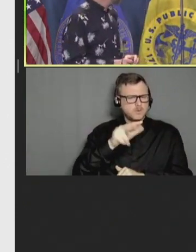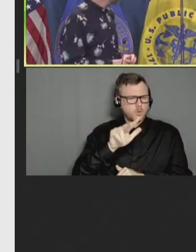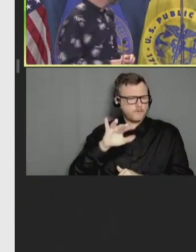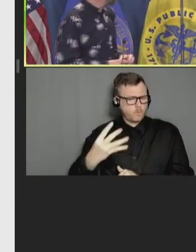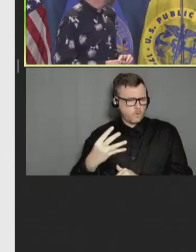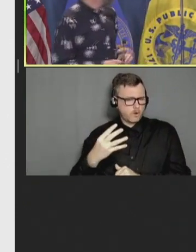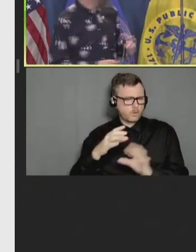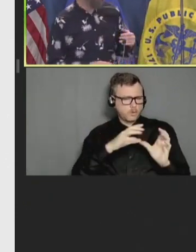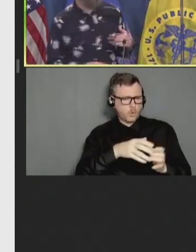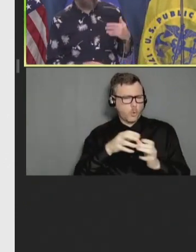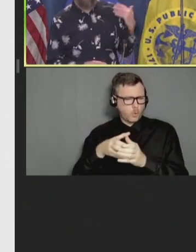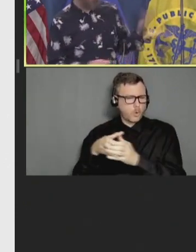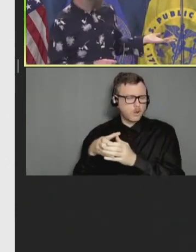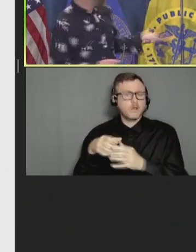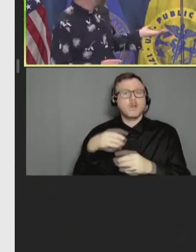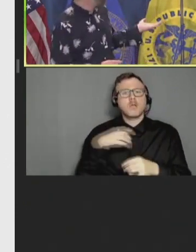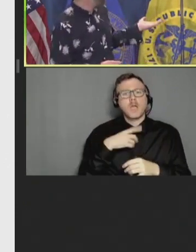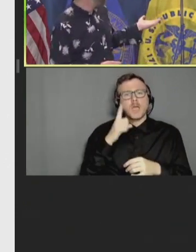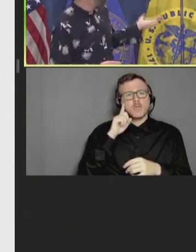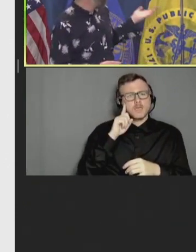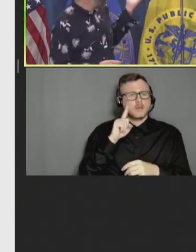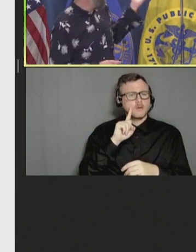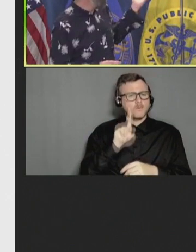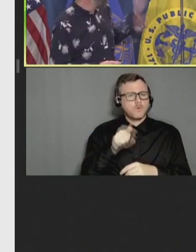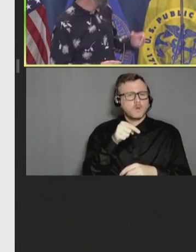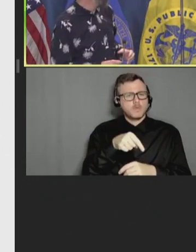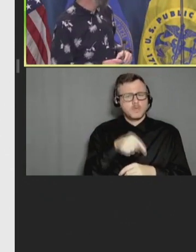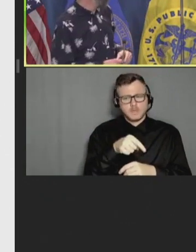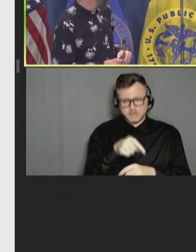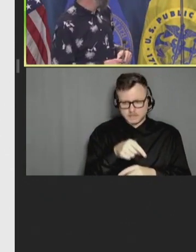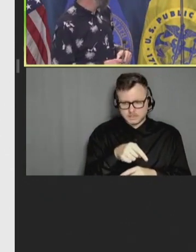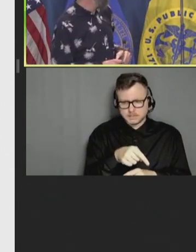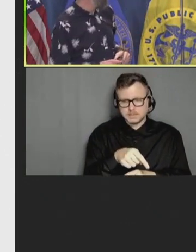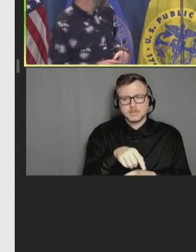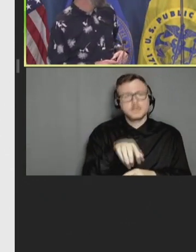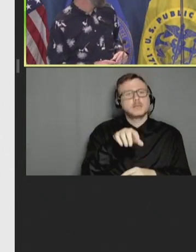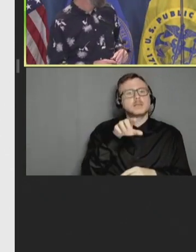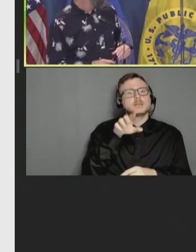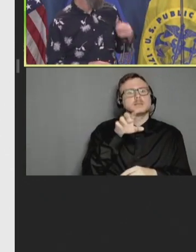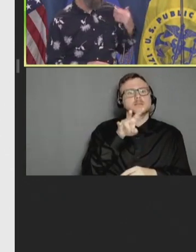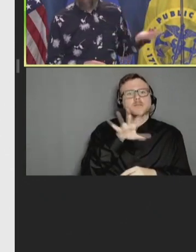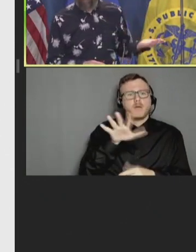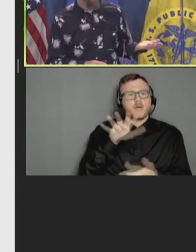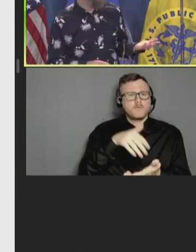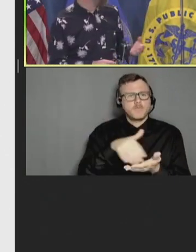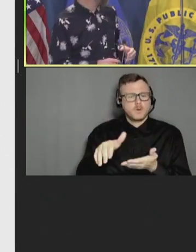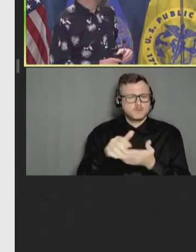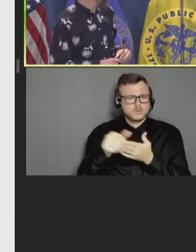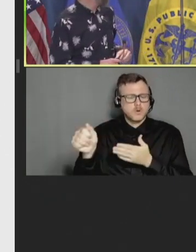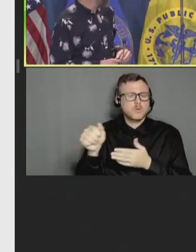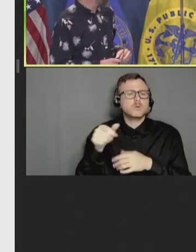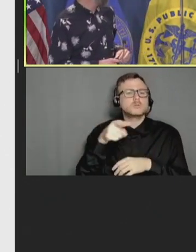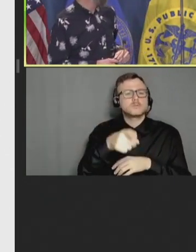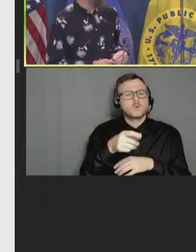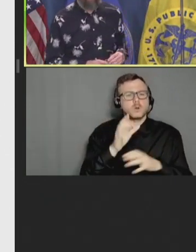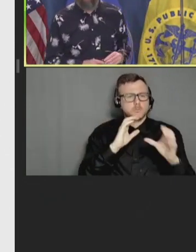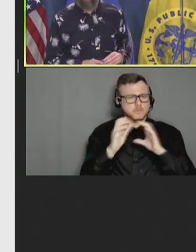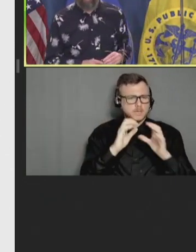And so, for the scope of work for A, $75,000 for communications campaign to strengthen COVID-19